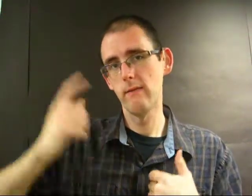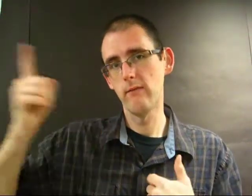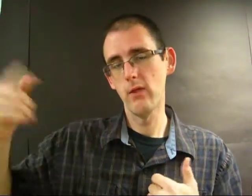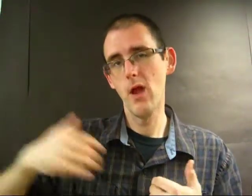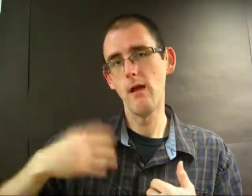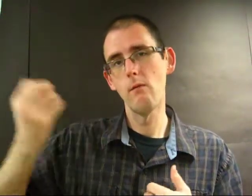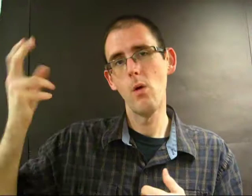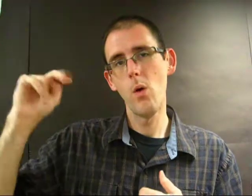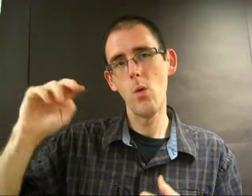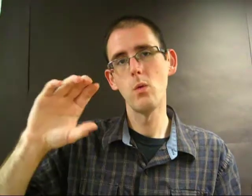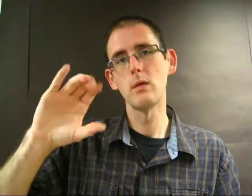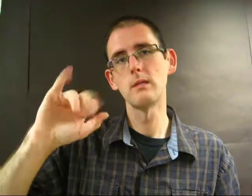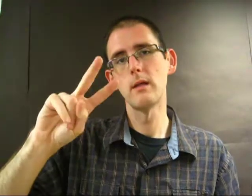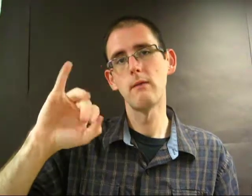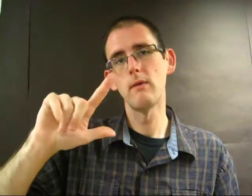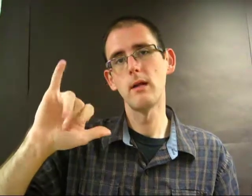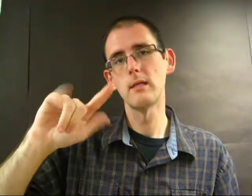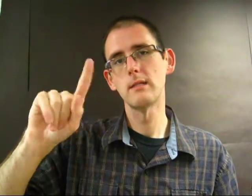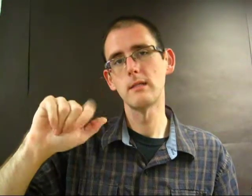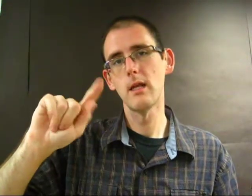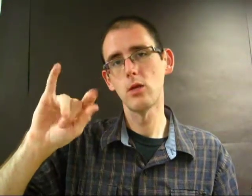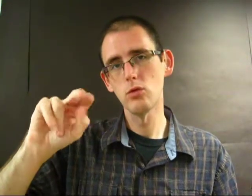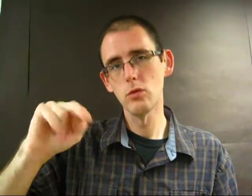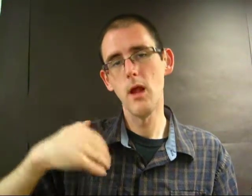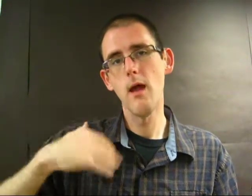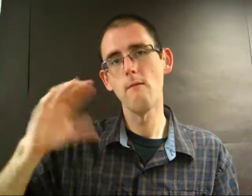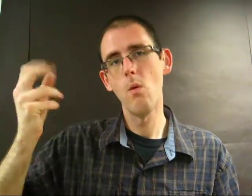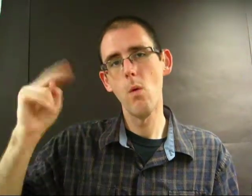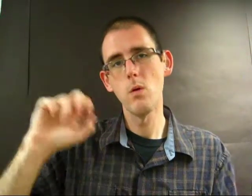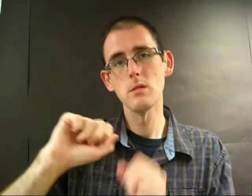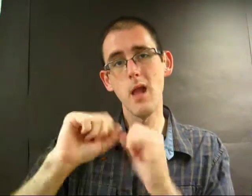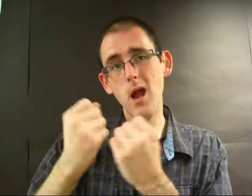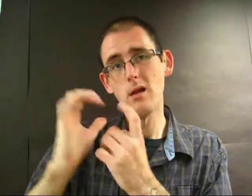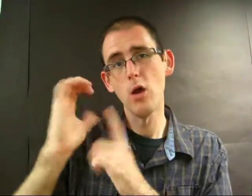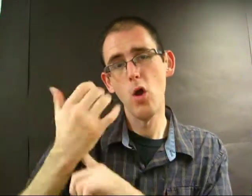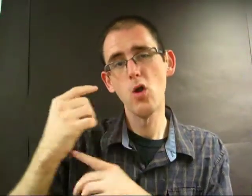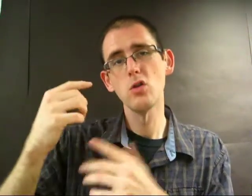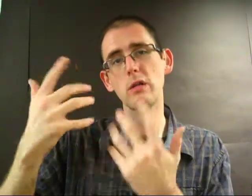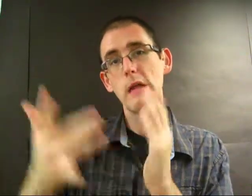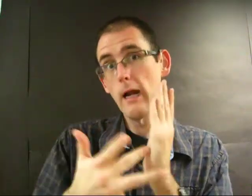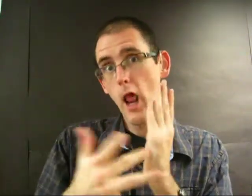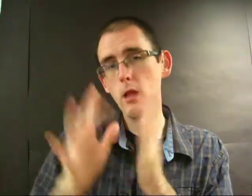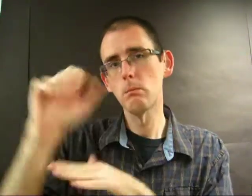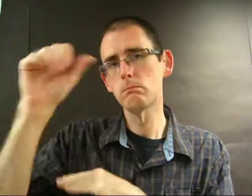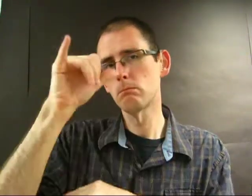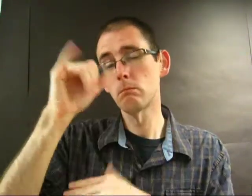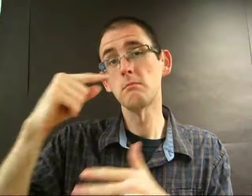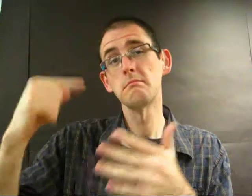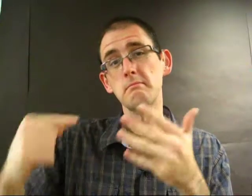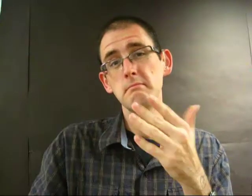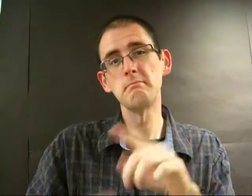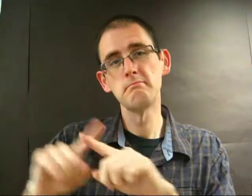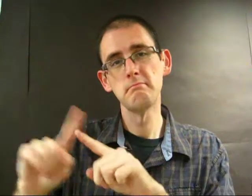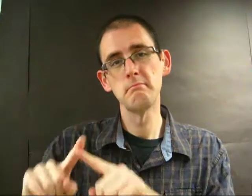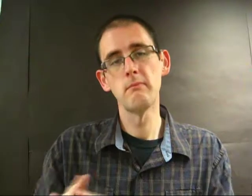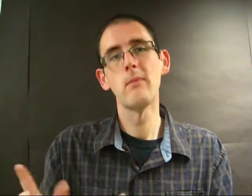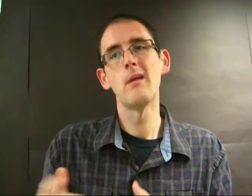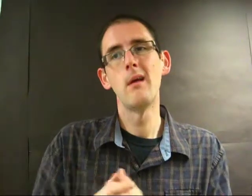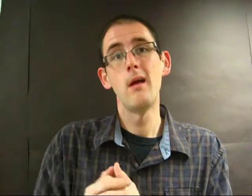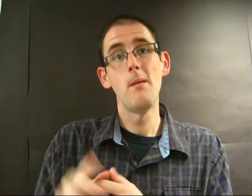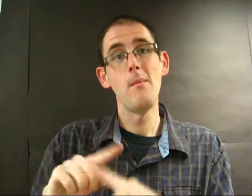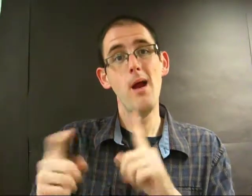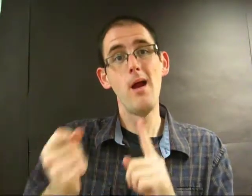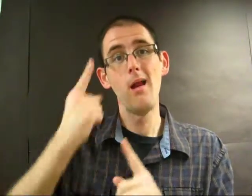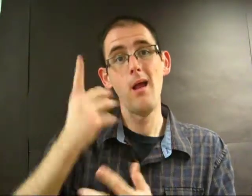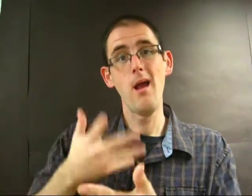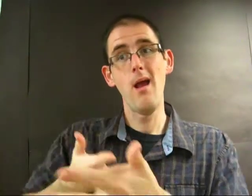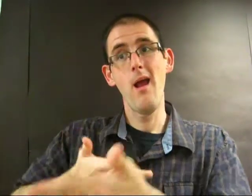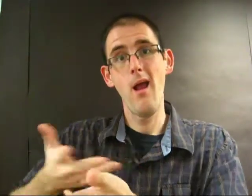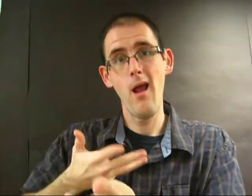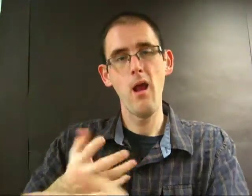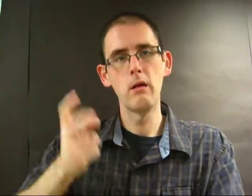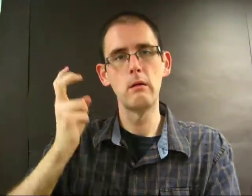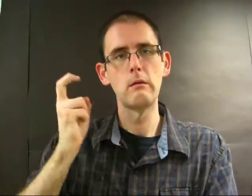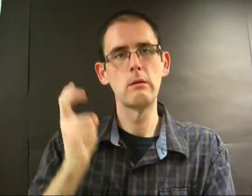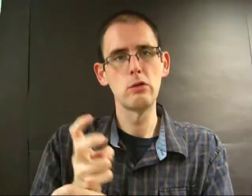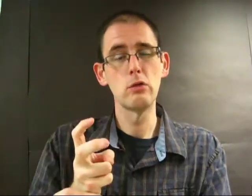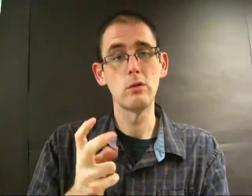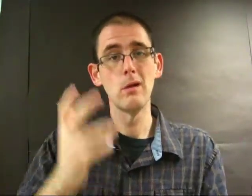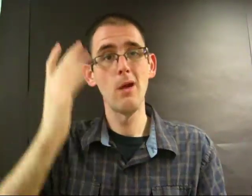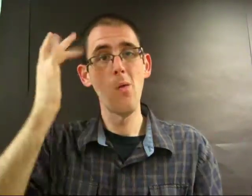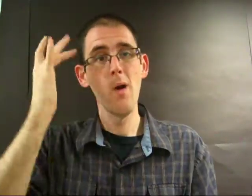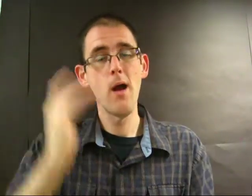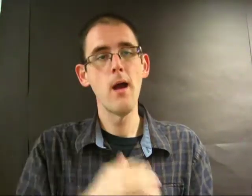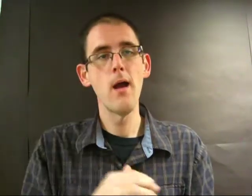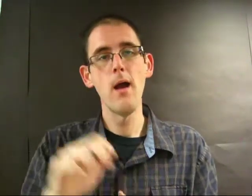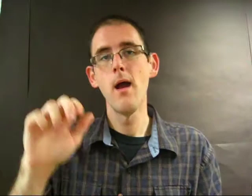with their own society, culture, and high technology. But communication is tough, because ...